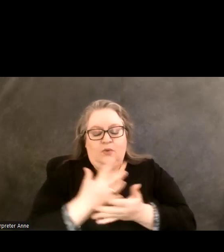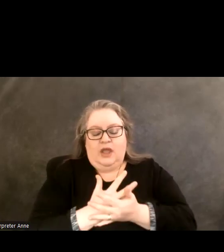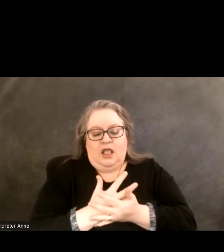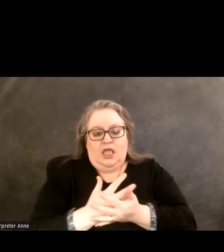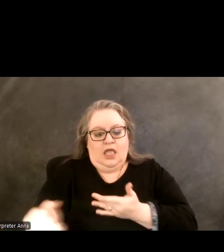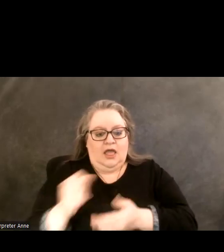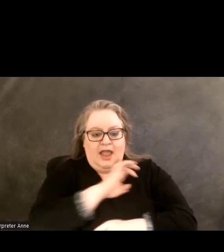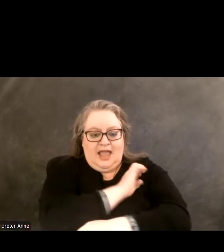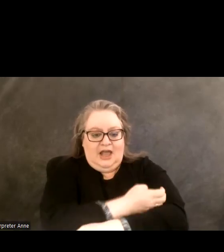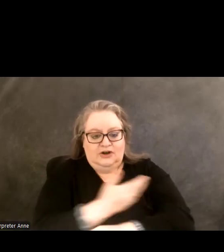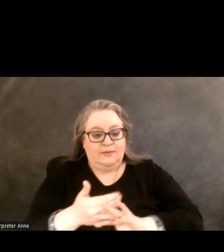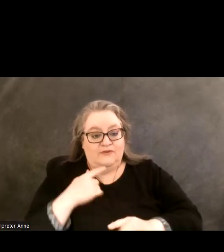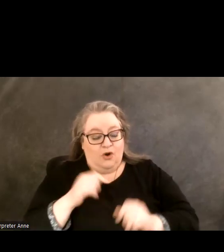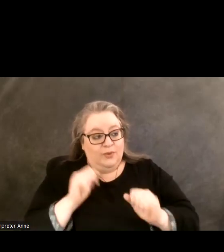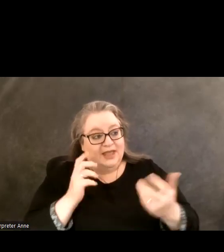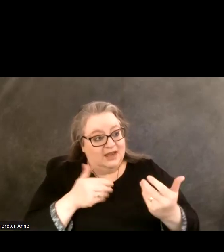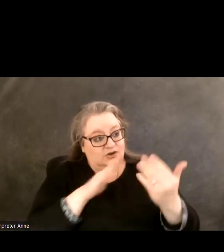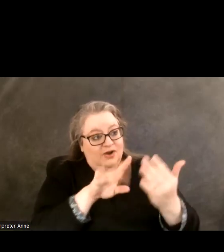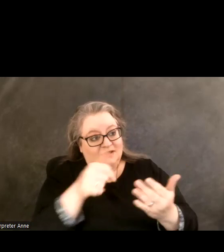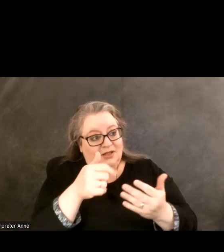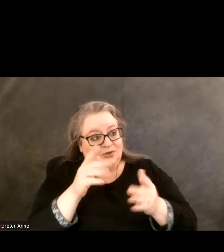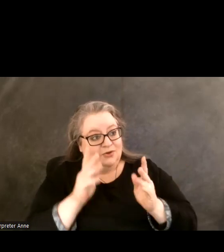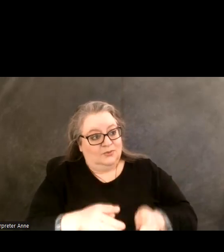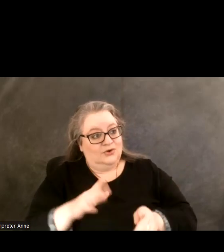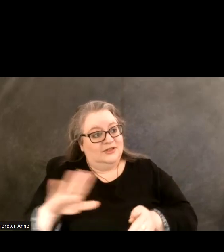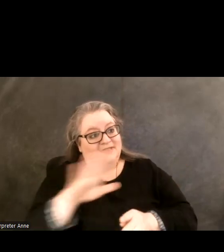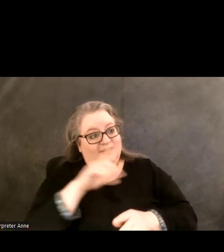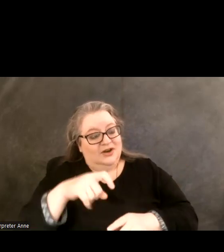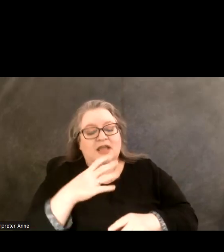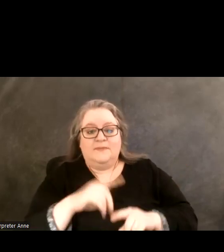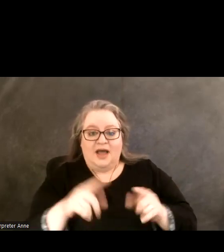get to anyone else's, but this is an effort to be better than